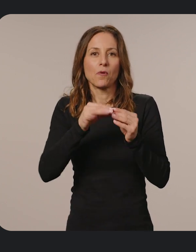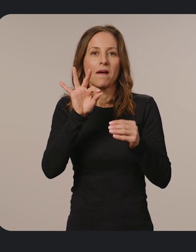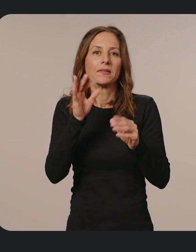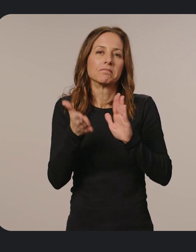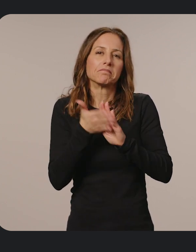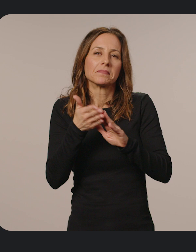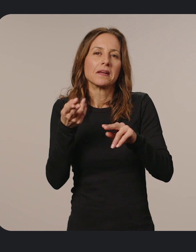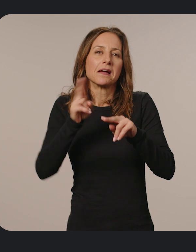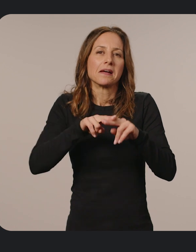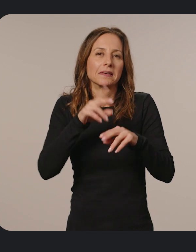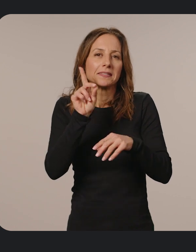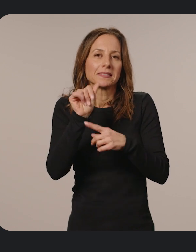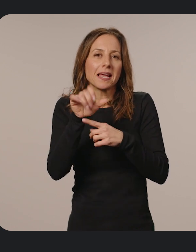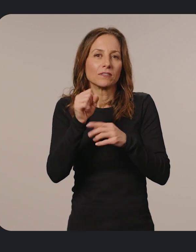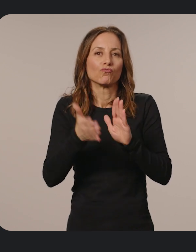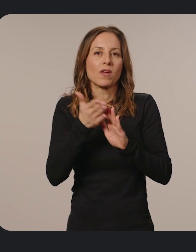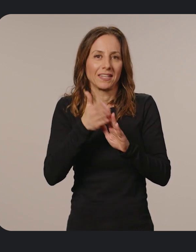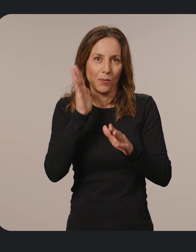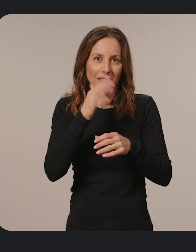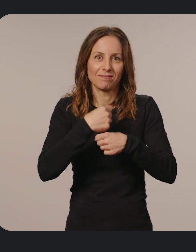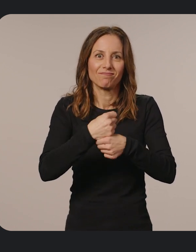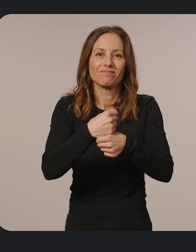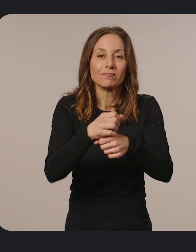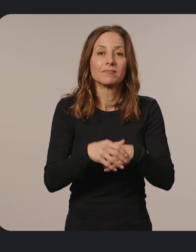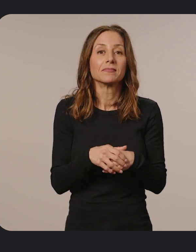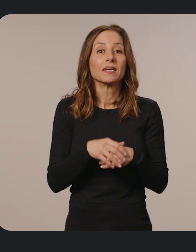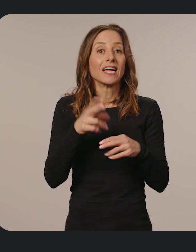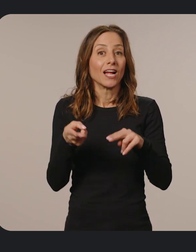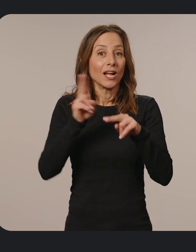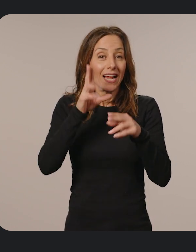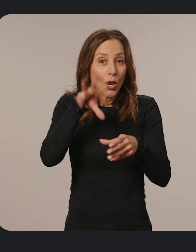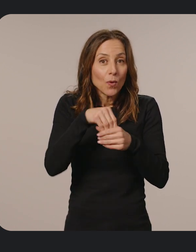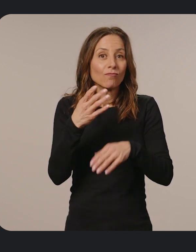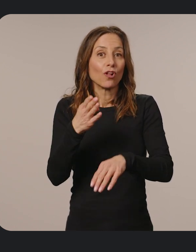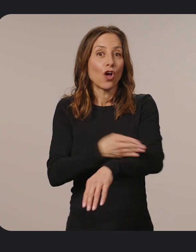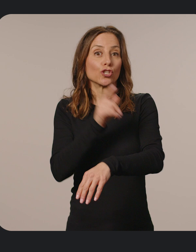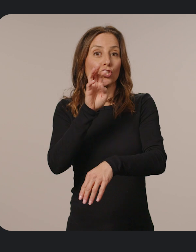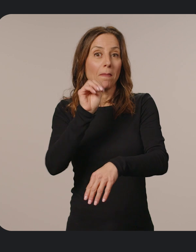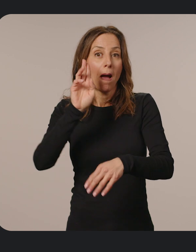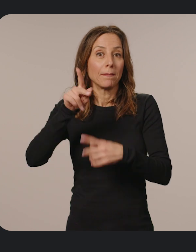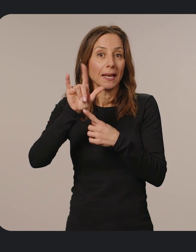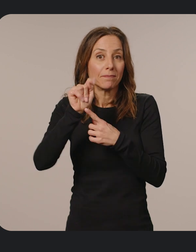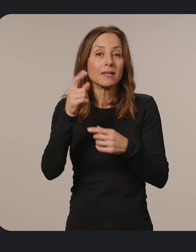an event with us generated. This includes long-term uplift, like when someone remembers why they loved your game